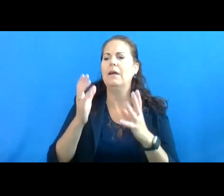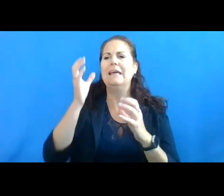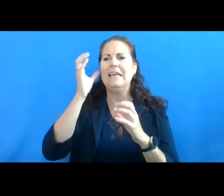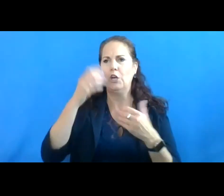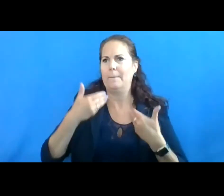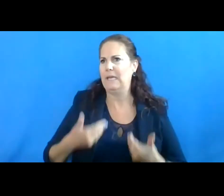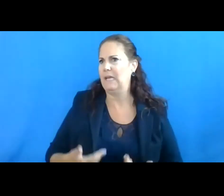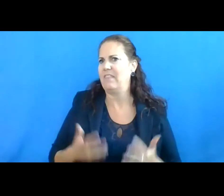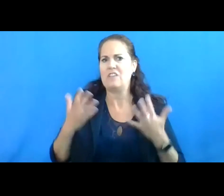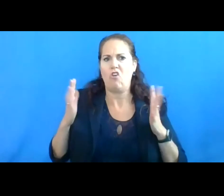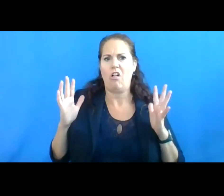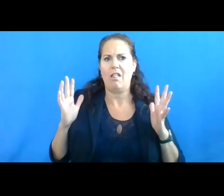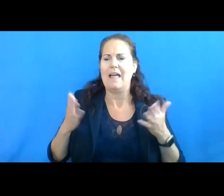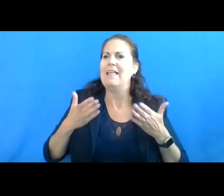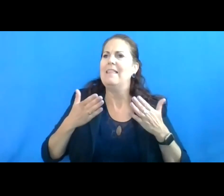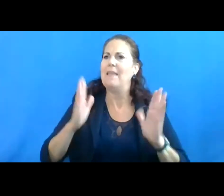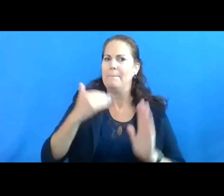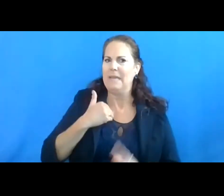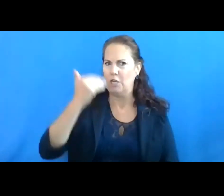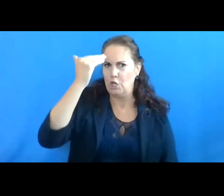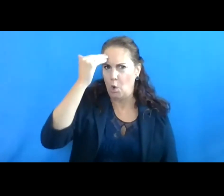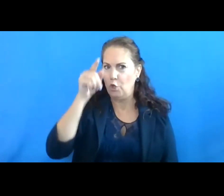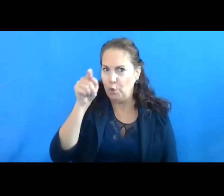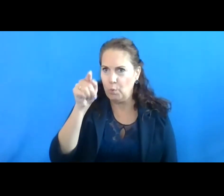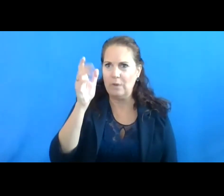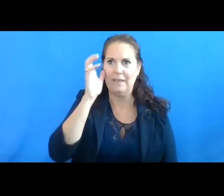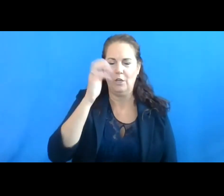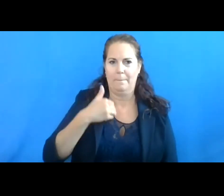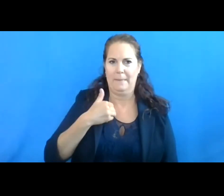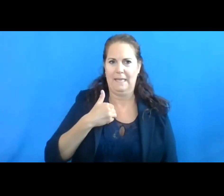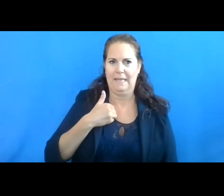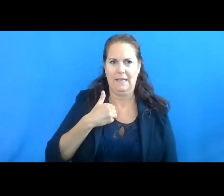Just let me know that you hear me and don't judge me.